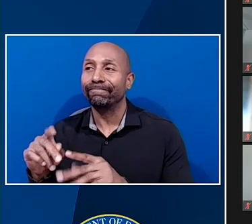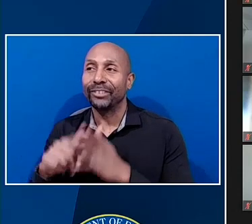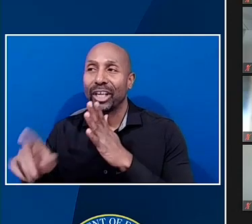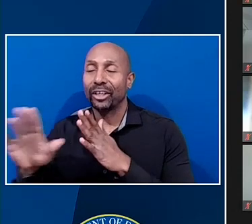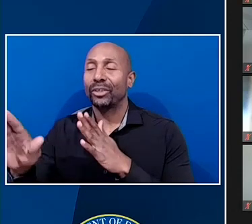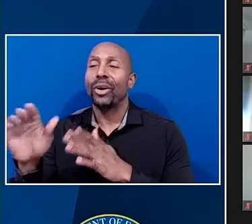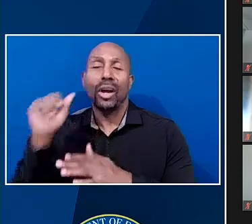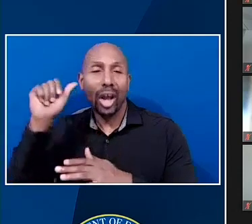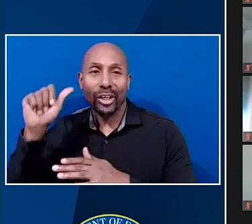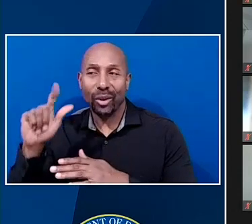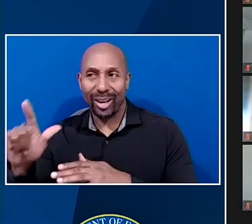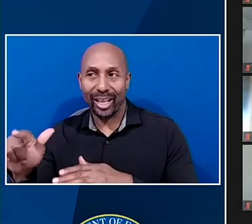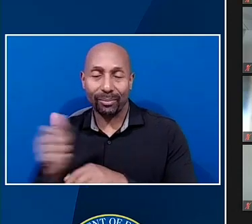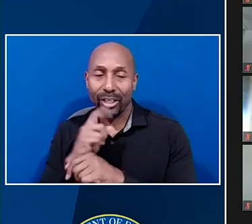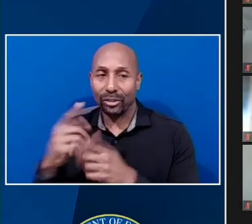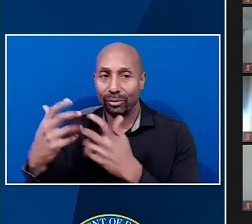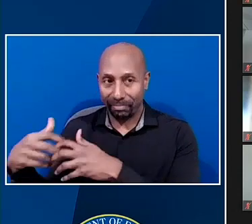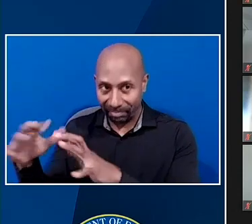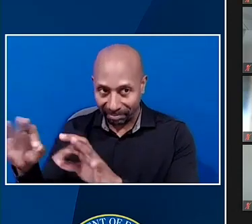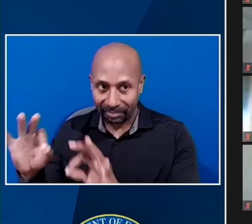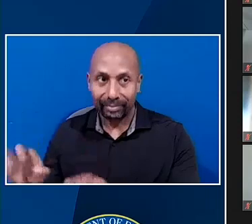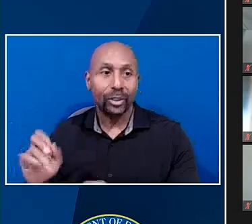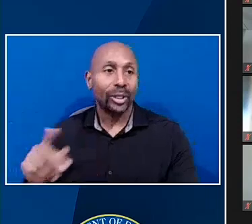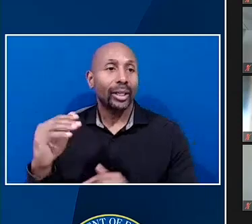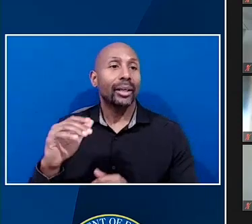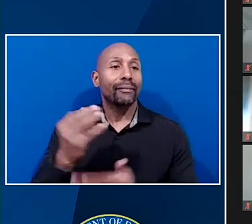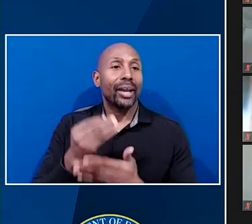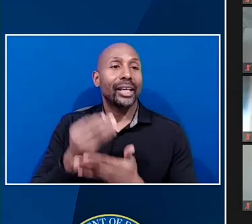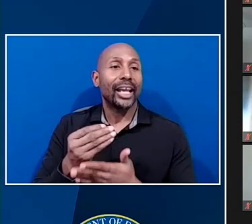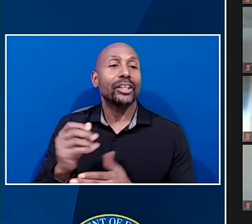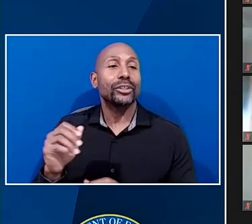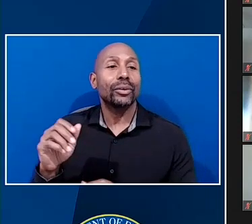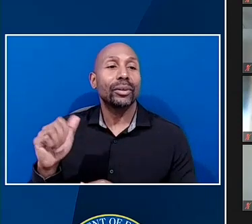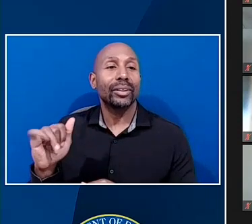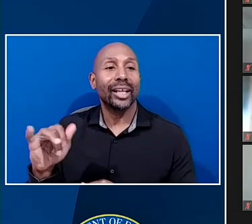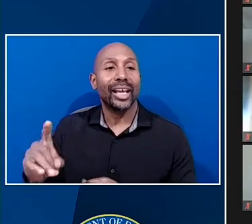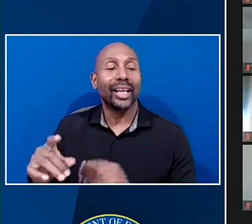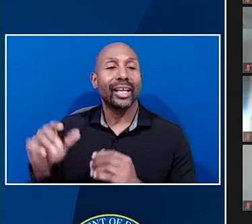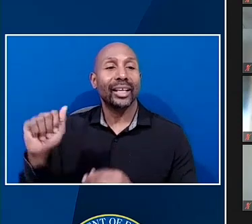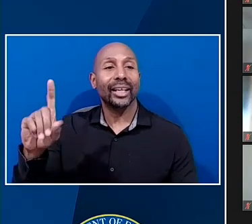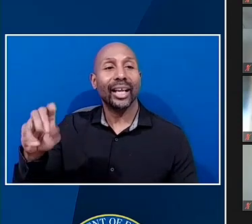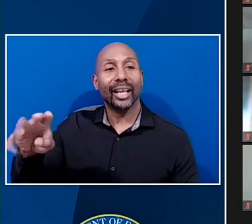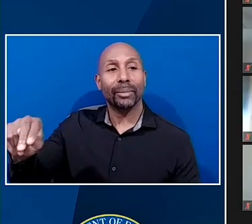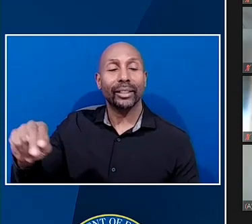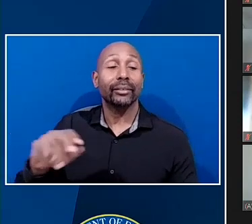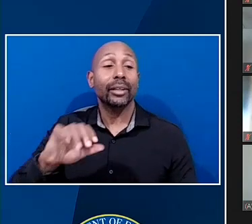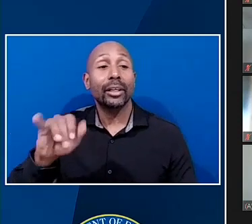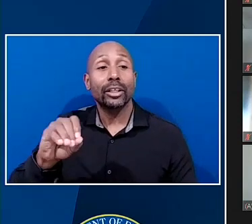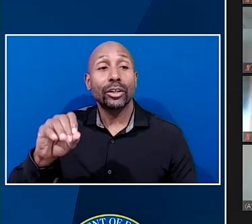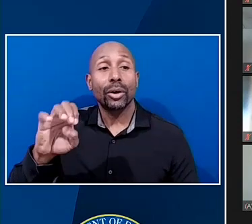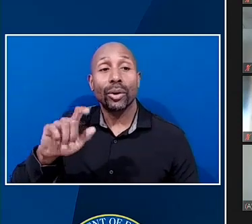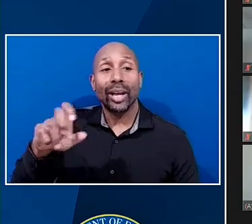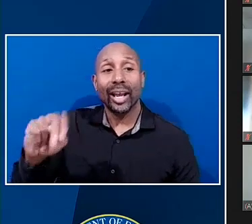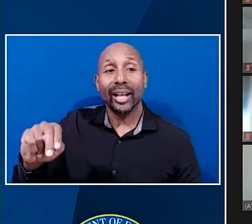For our financial aid administrators, JoEllen Price. Good morning. Good morning. And Zack Goodwin.